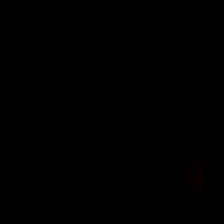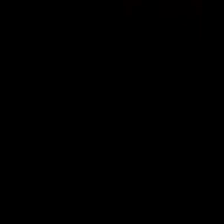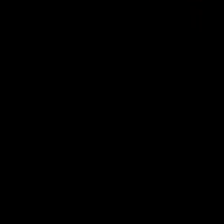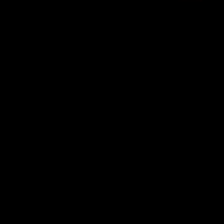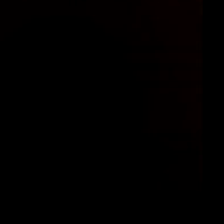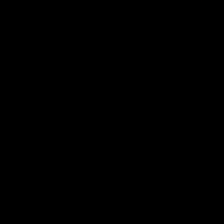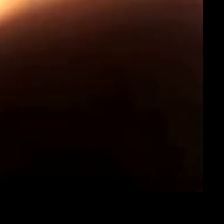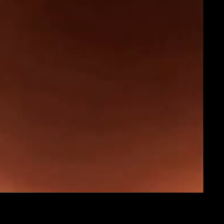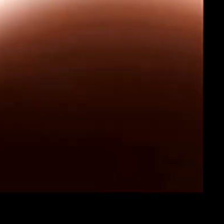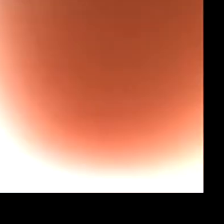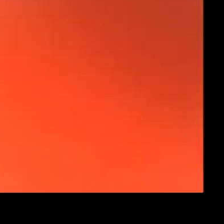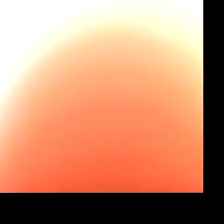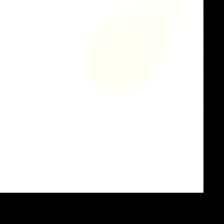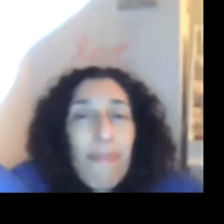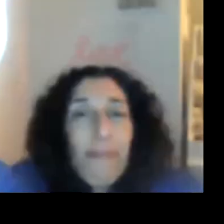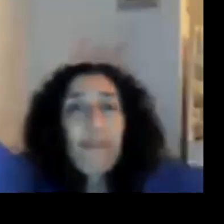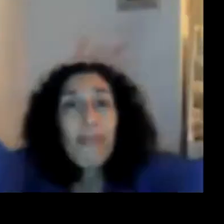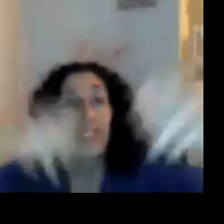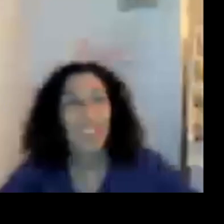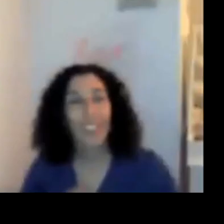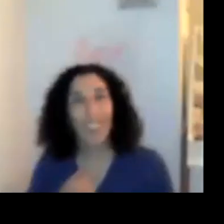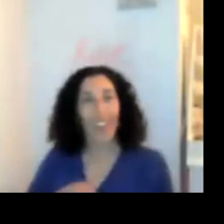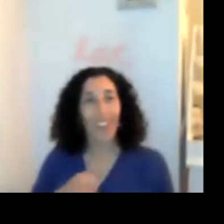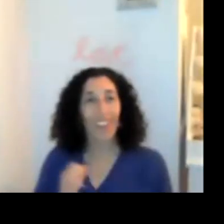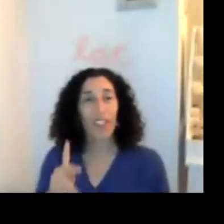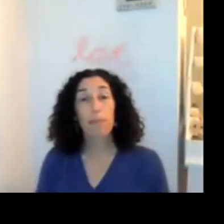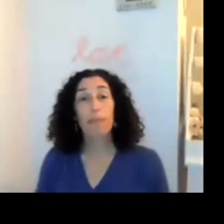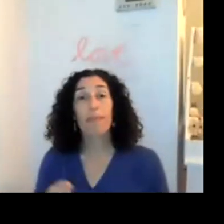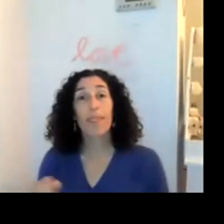that earlier. And Cavar, thanks for jumping in and sharing that. I really appreciate it.